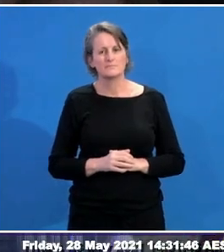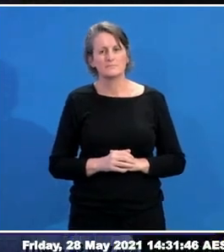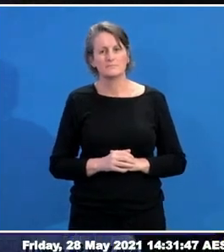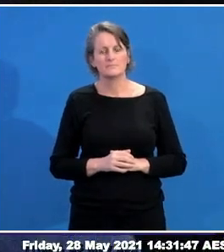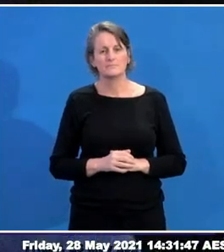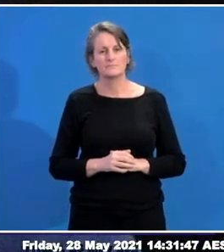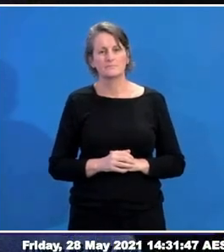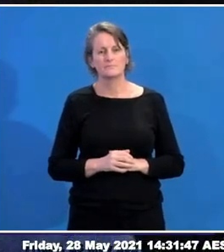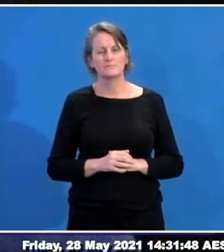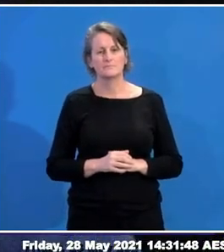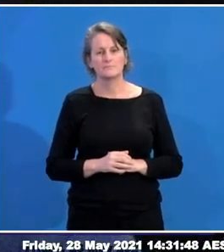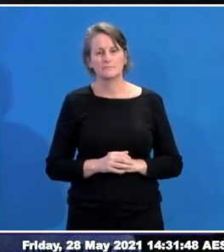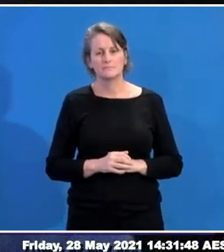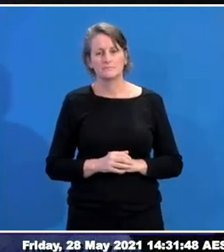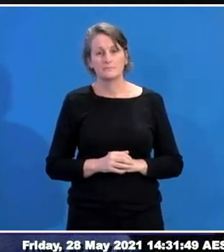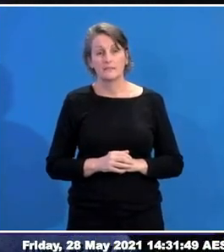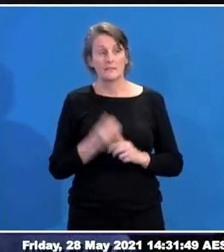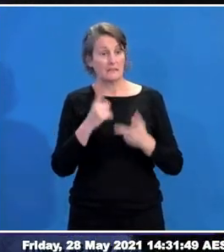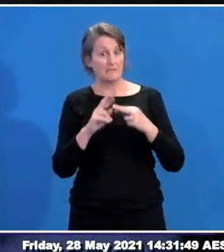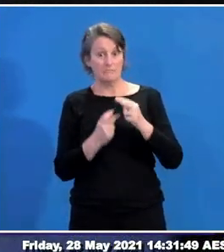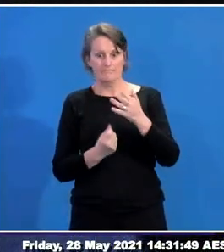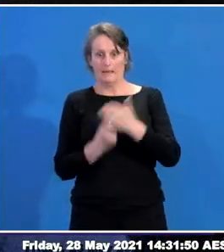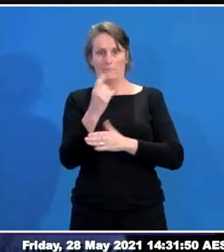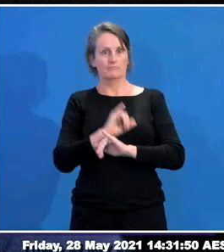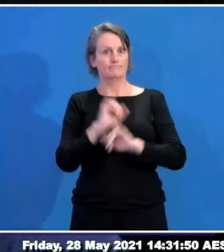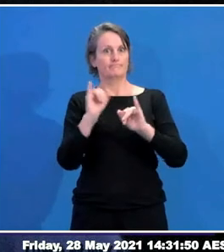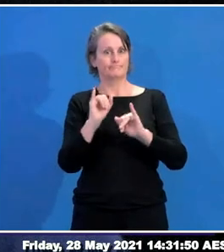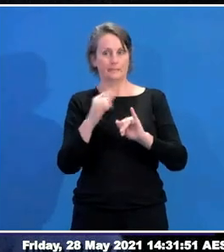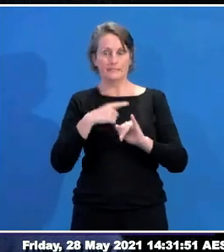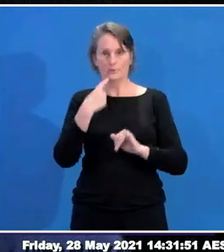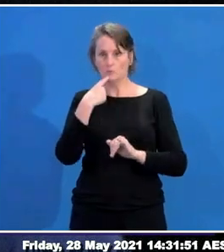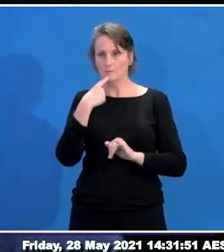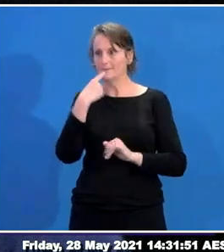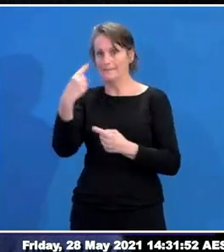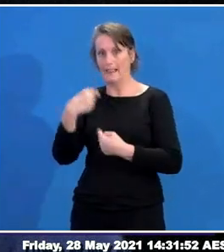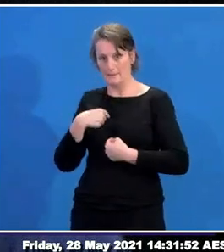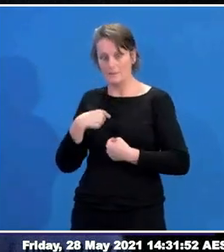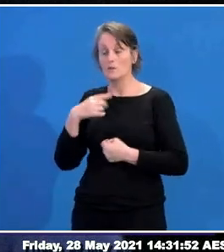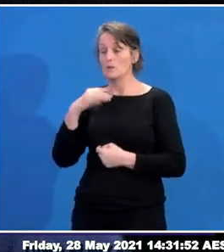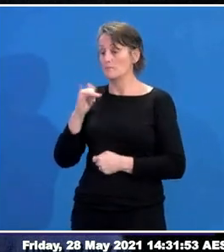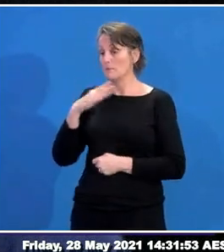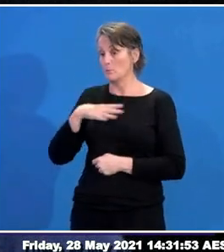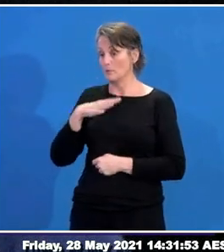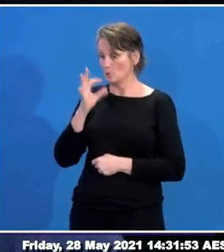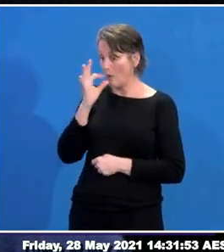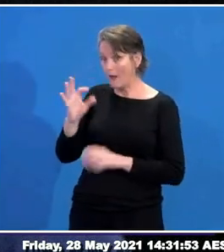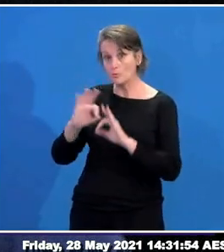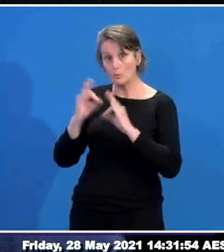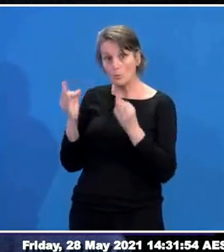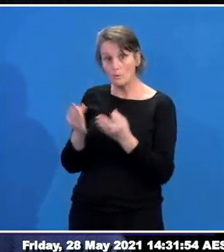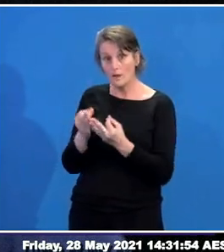Well, in reportable incidents we may require a provider to